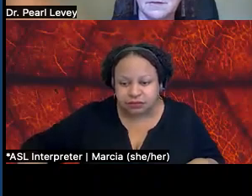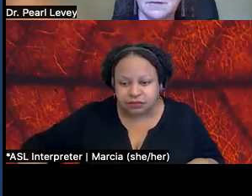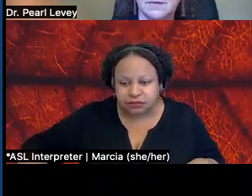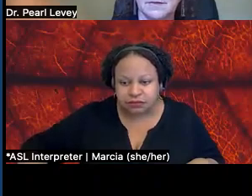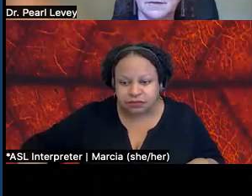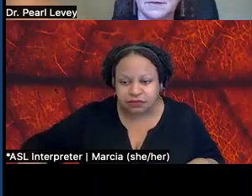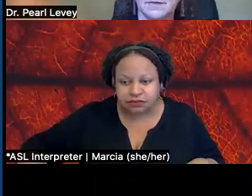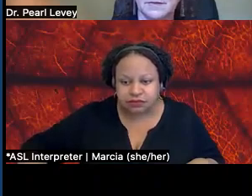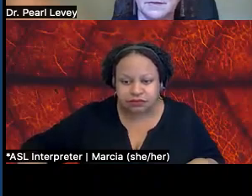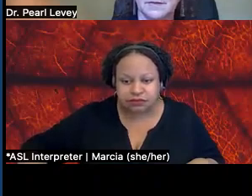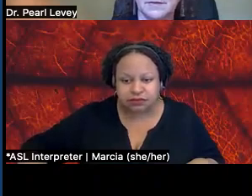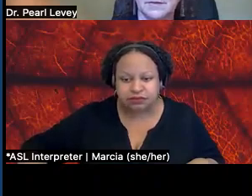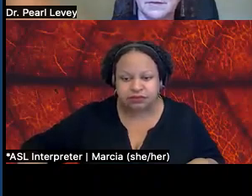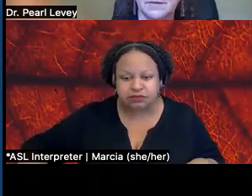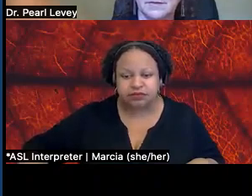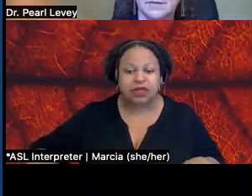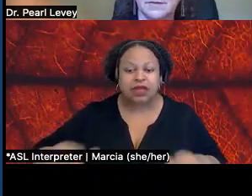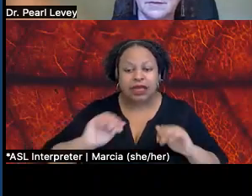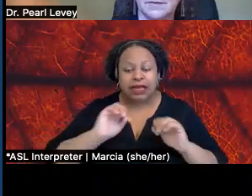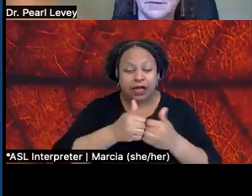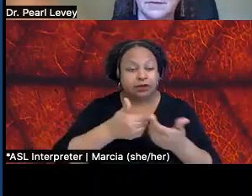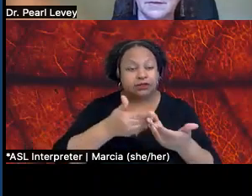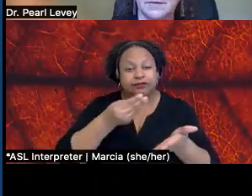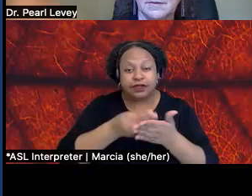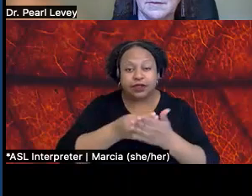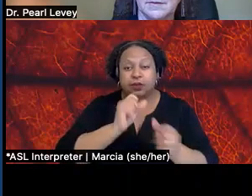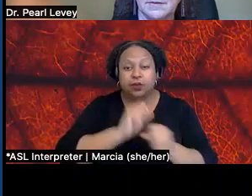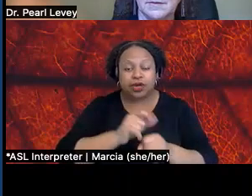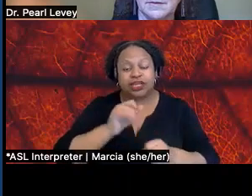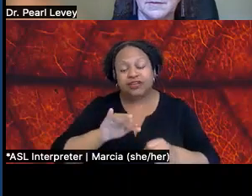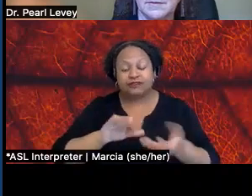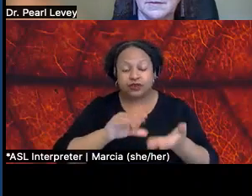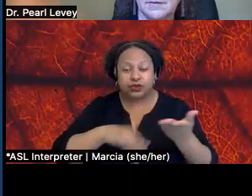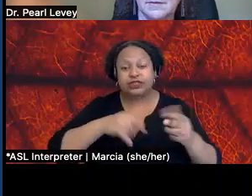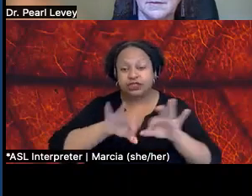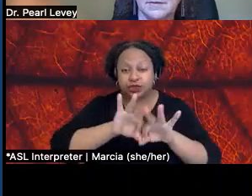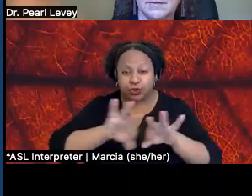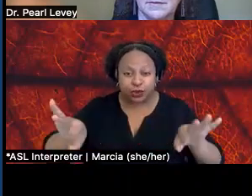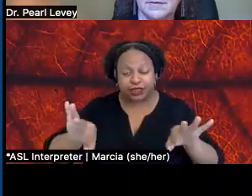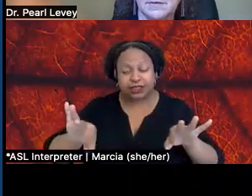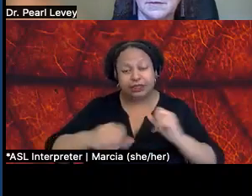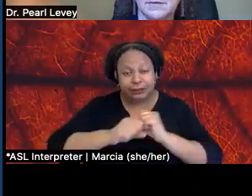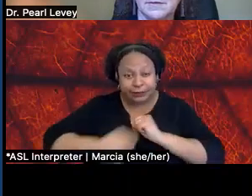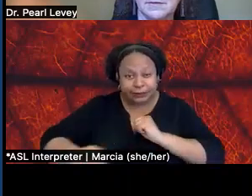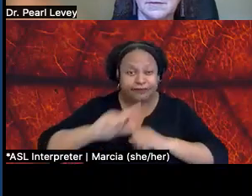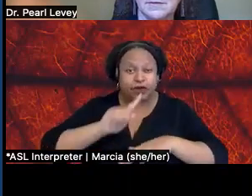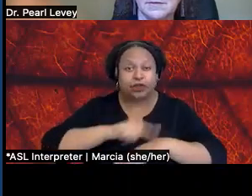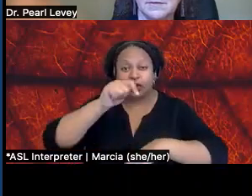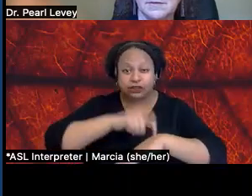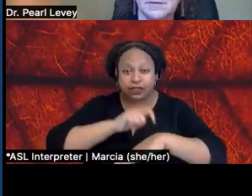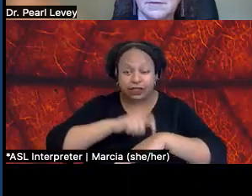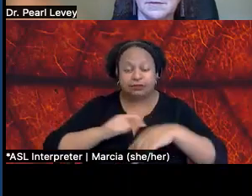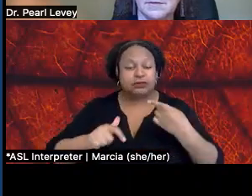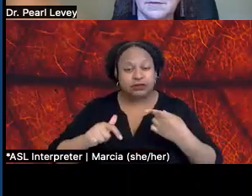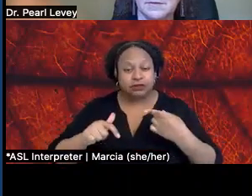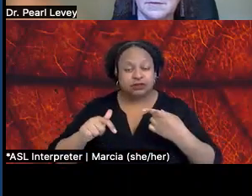So we stretch out the tuition. So there are, there's flexibility and adjustments to the way that tuition is managed.